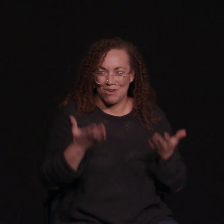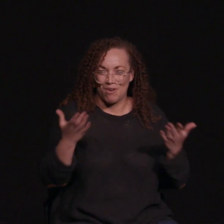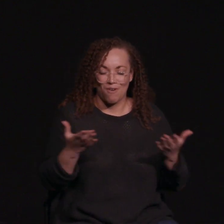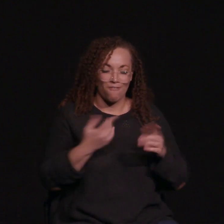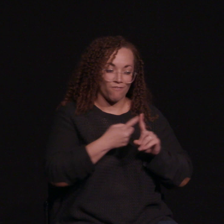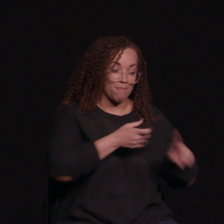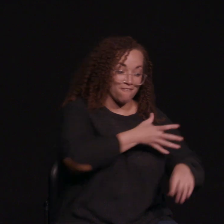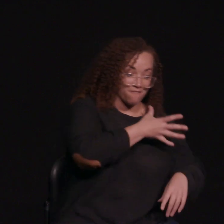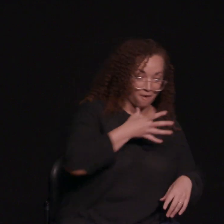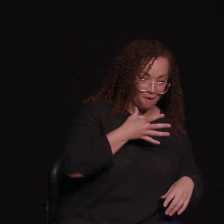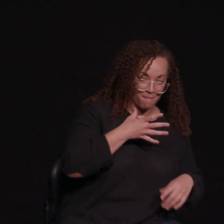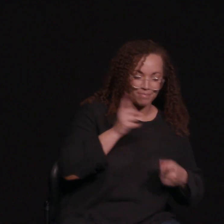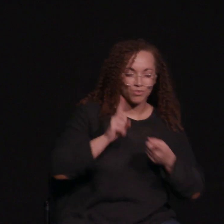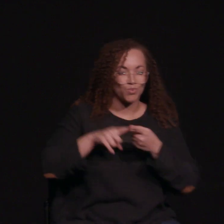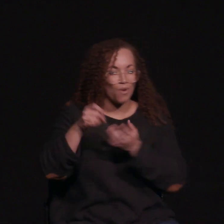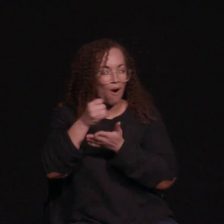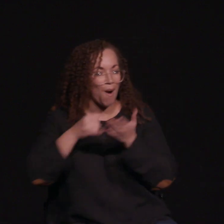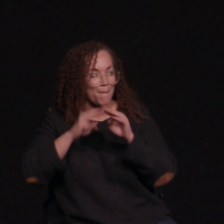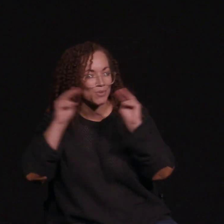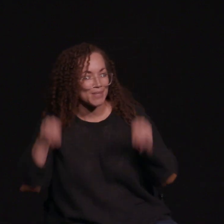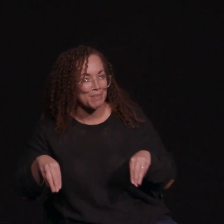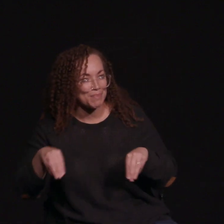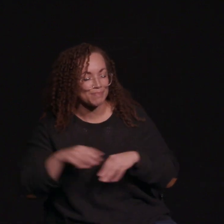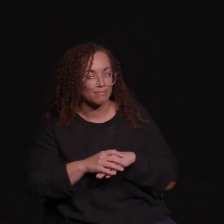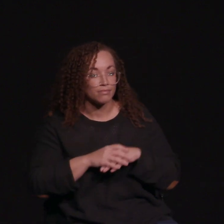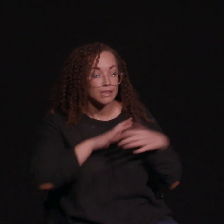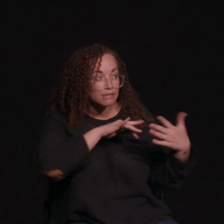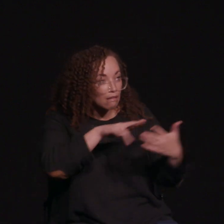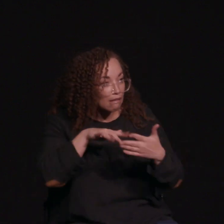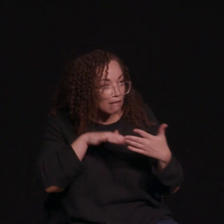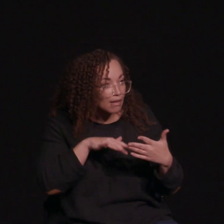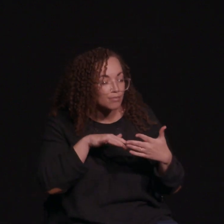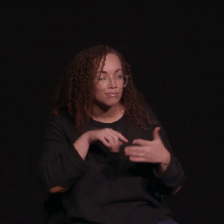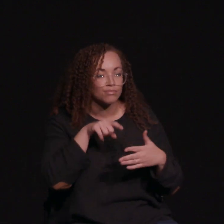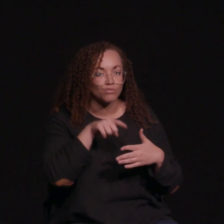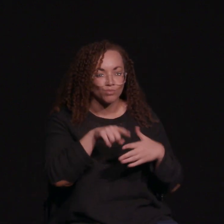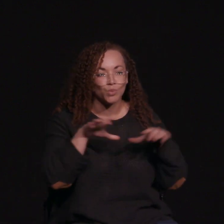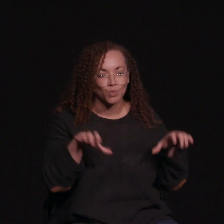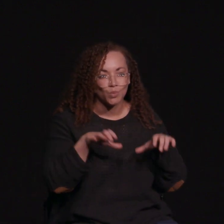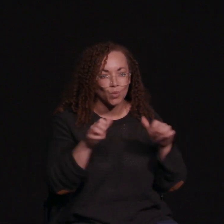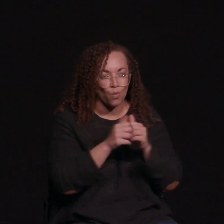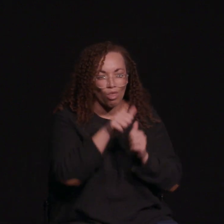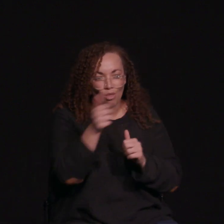So, "study is what you do with other people."